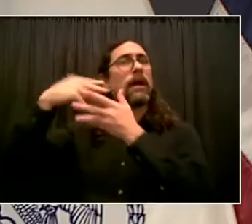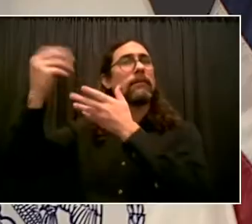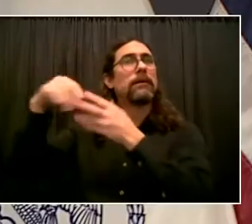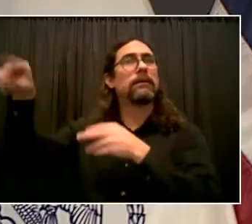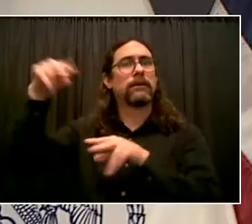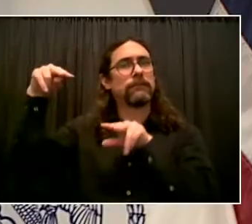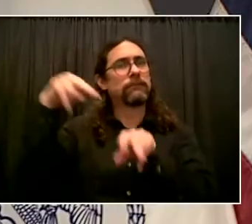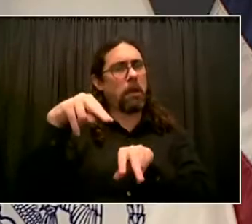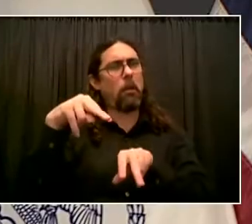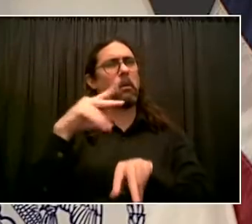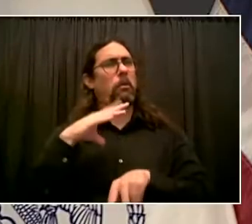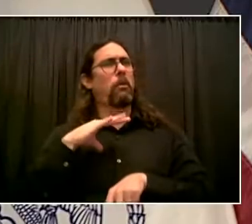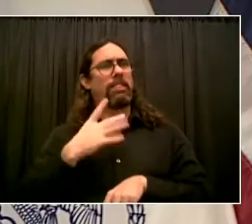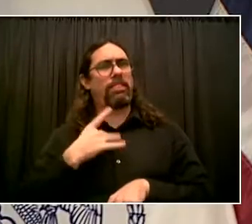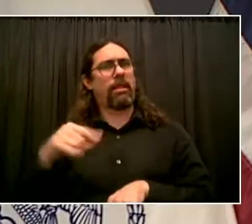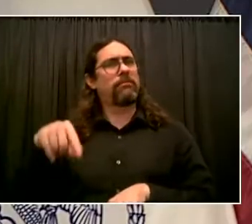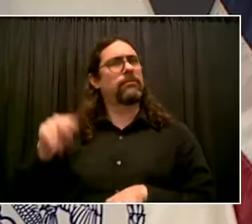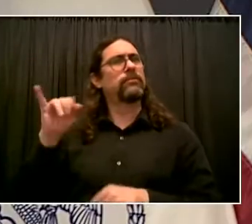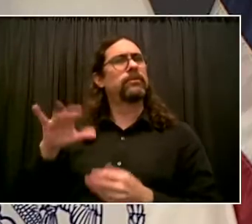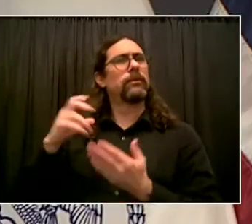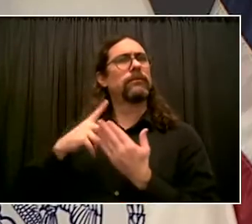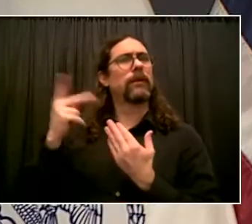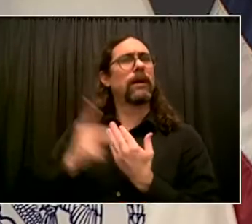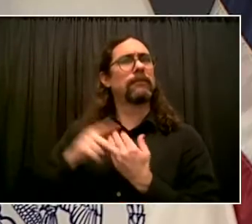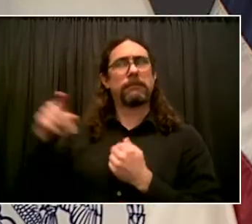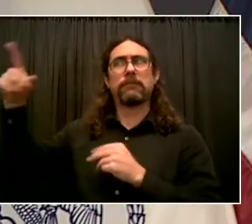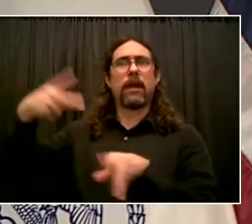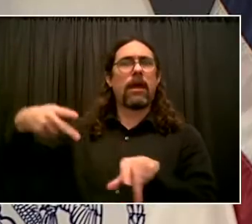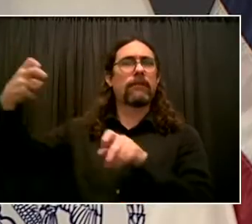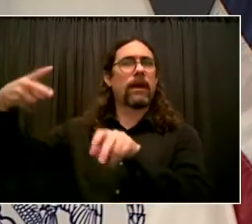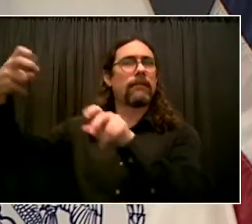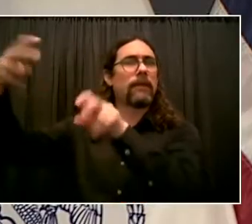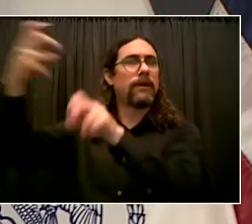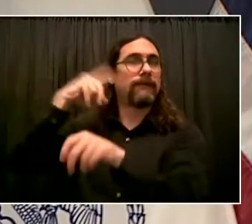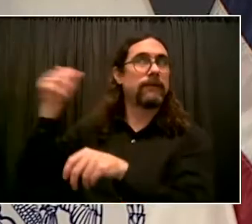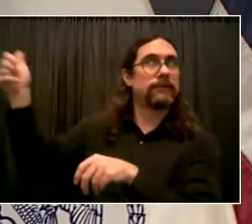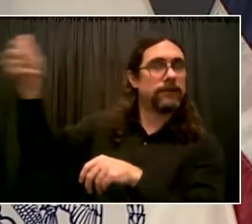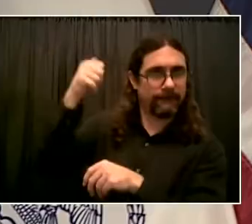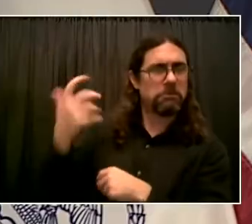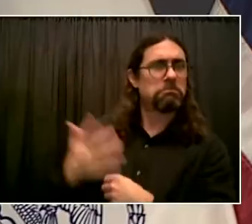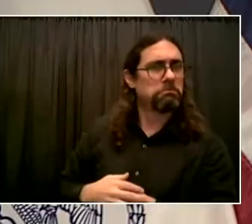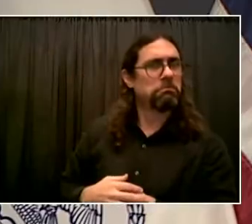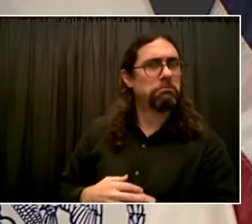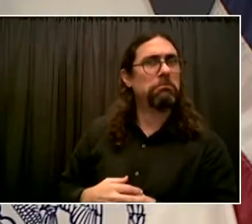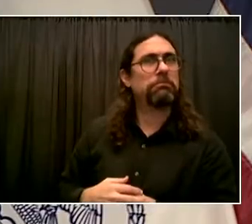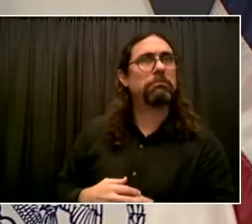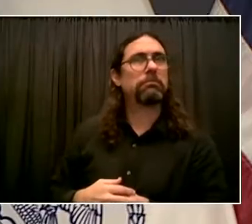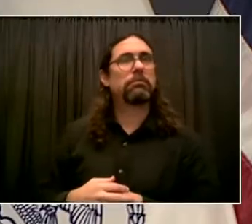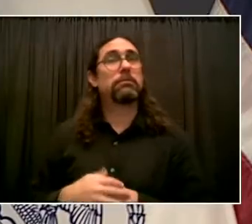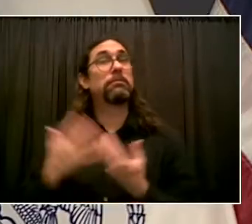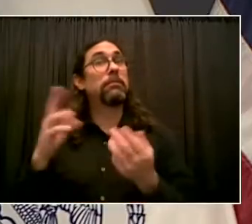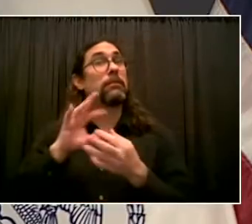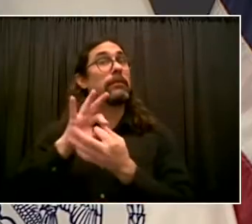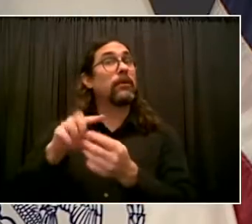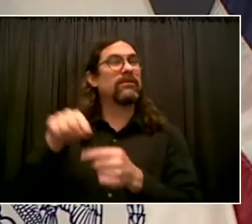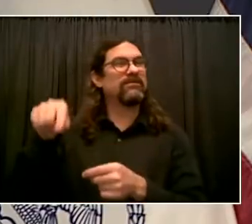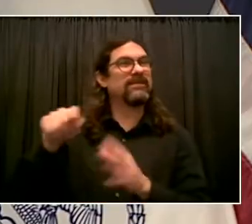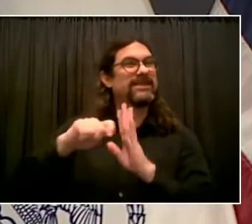AROUND THE COUNTRY, NEEDS TO BE MORE, SHOULD BE USED IN MORE AND MORE PLAC.ES